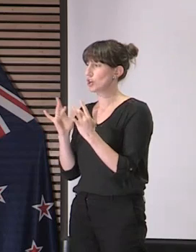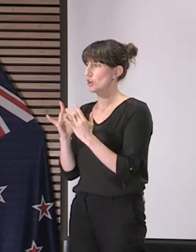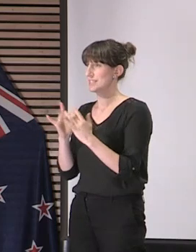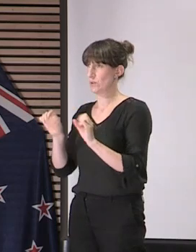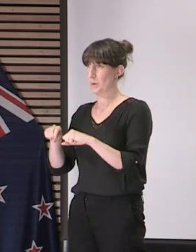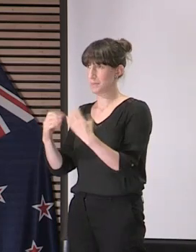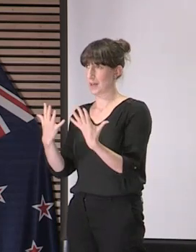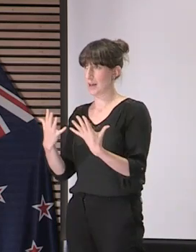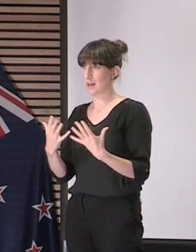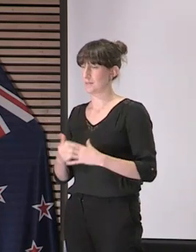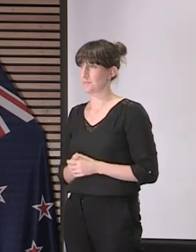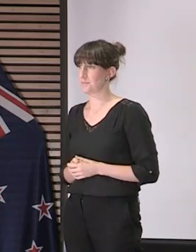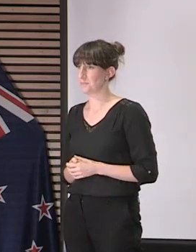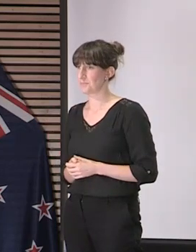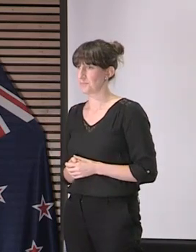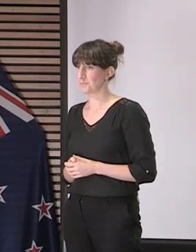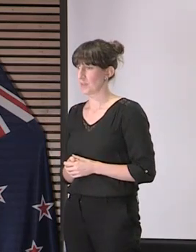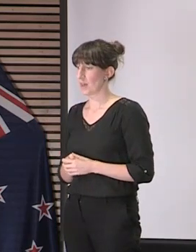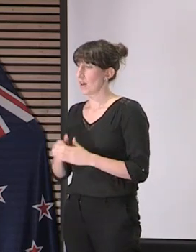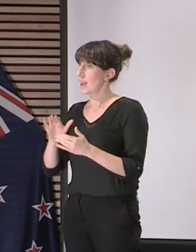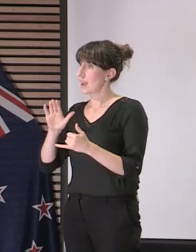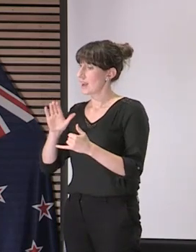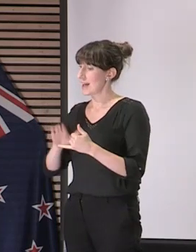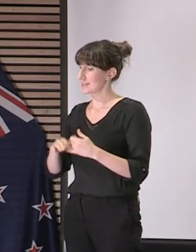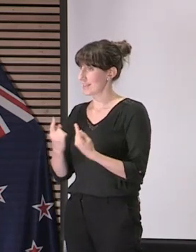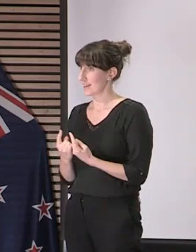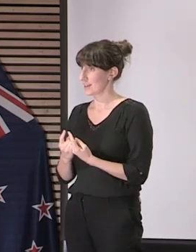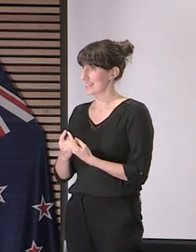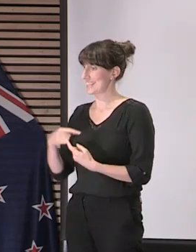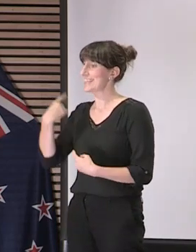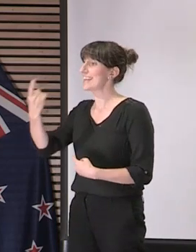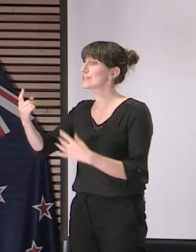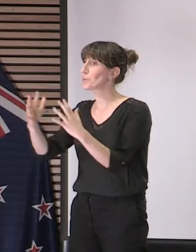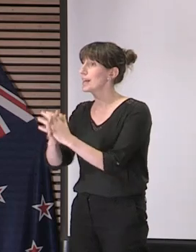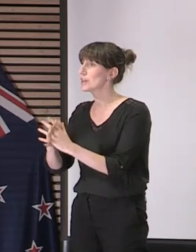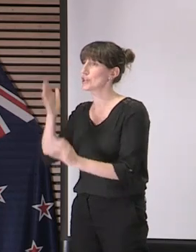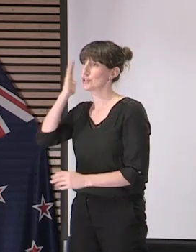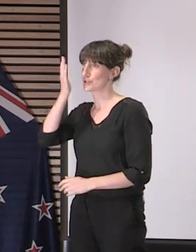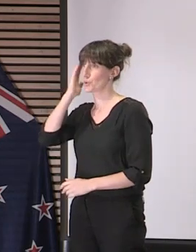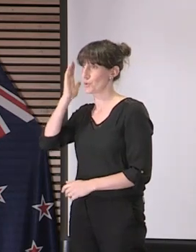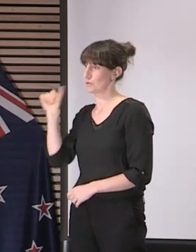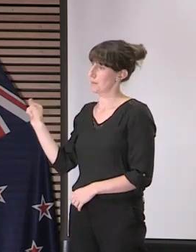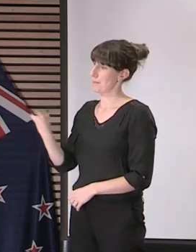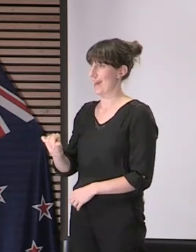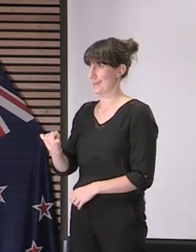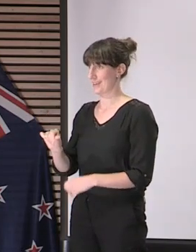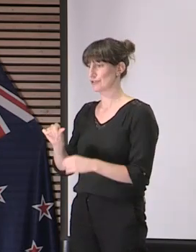importers needing capacity on these flights contact